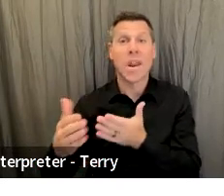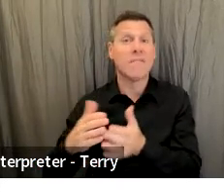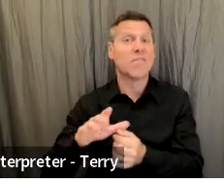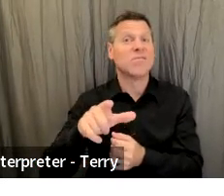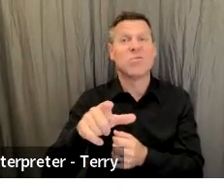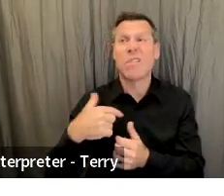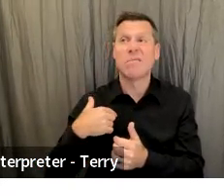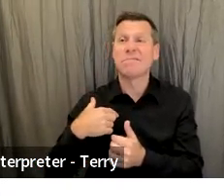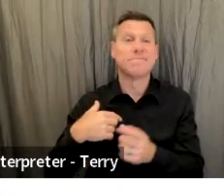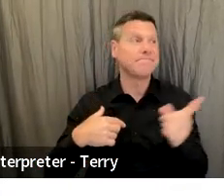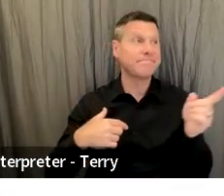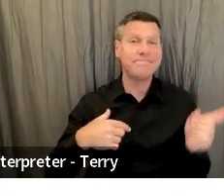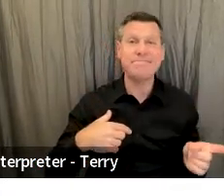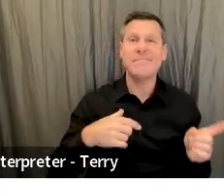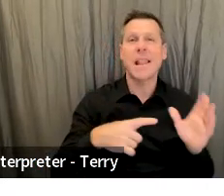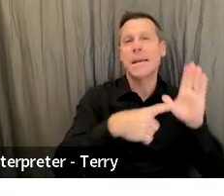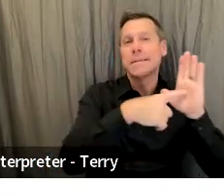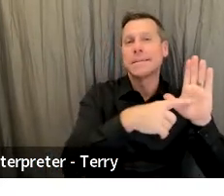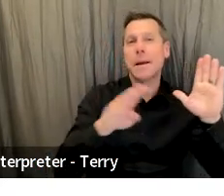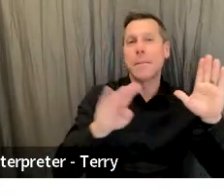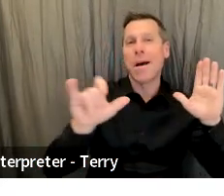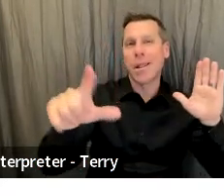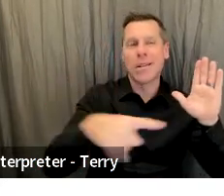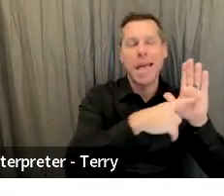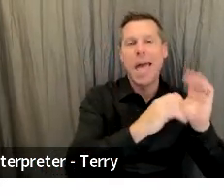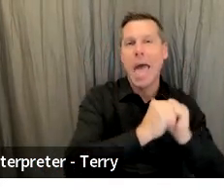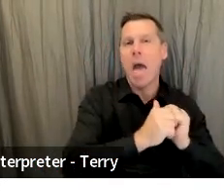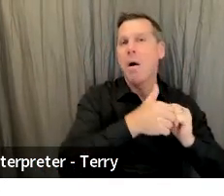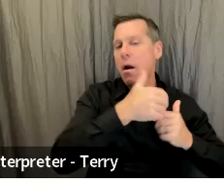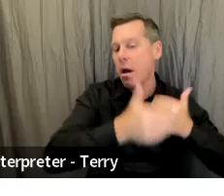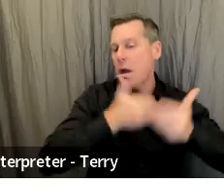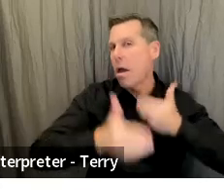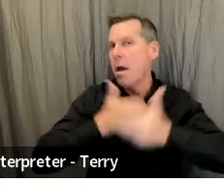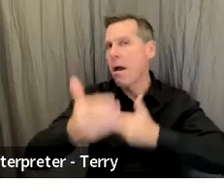So we've got everything that you need all the way through to the research essay.